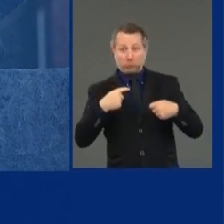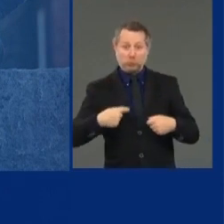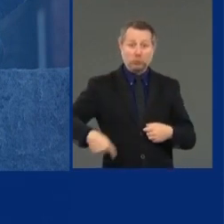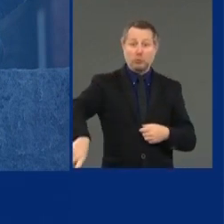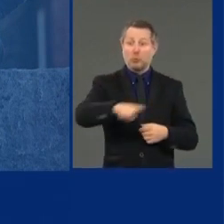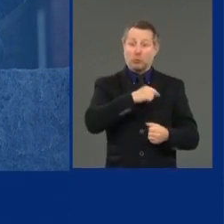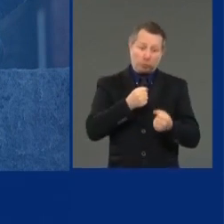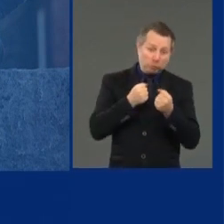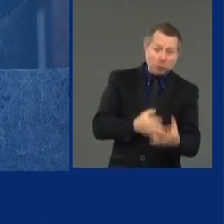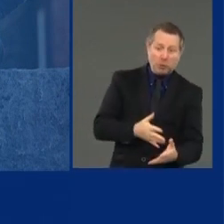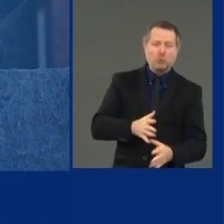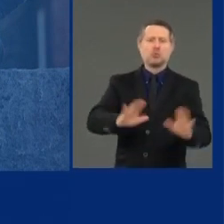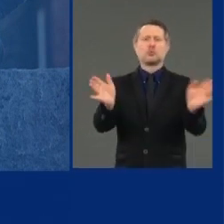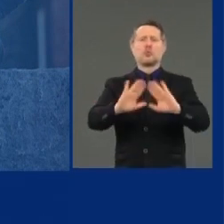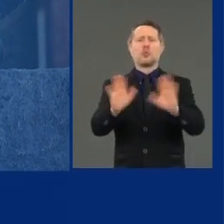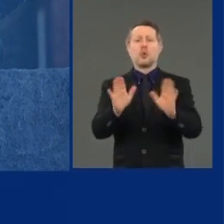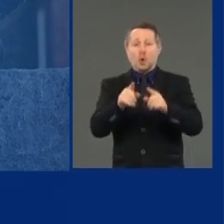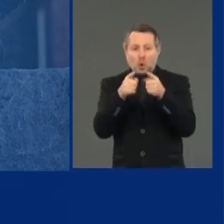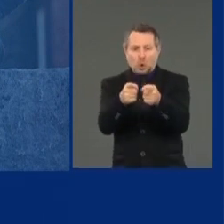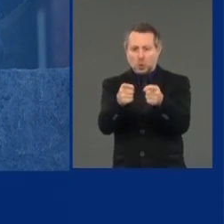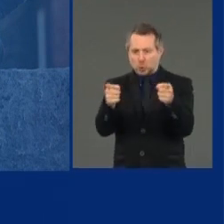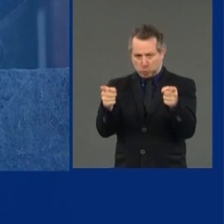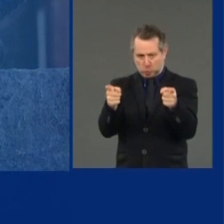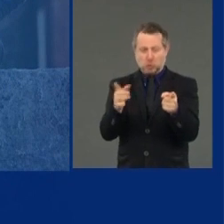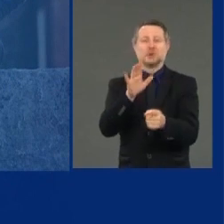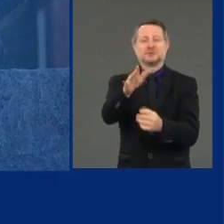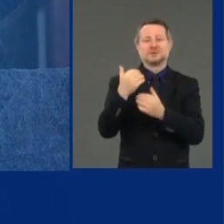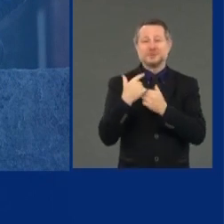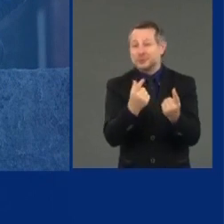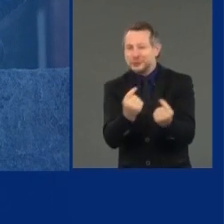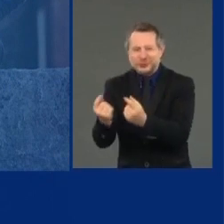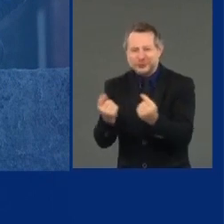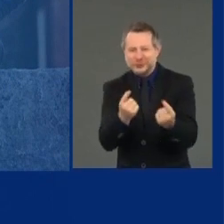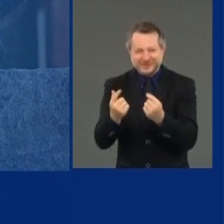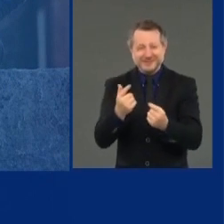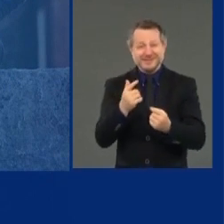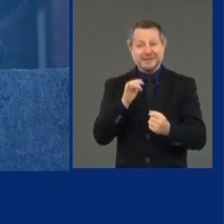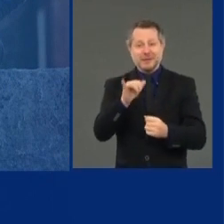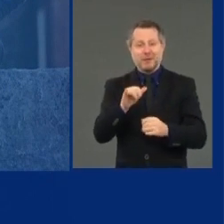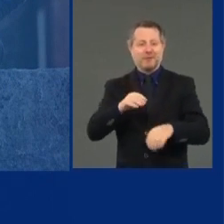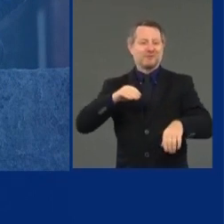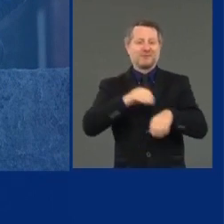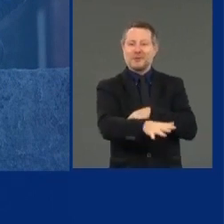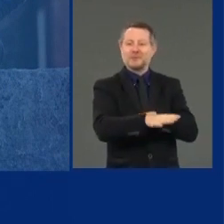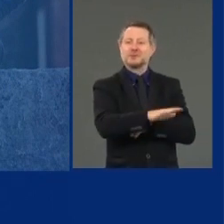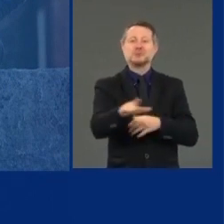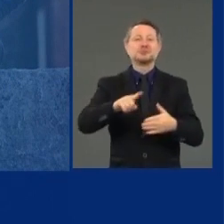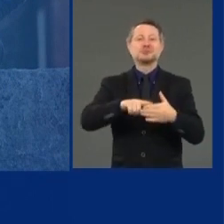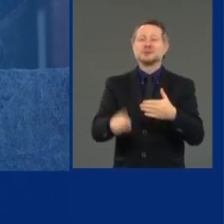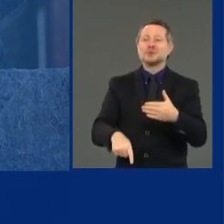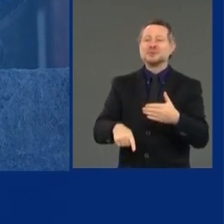AS YOU INCREASE ACTIVITY WHAT